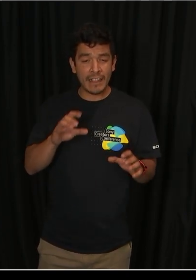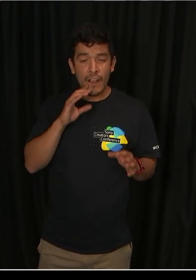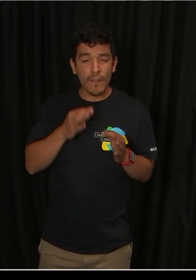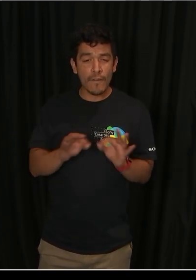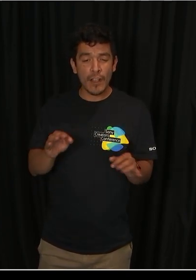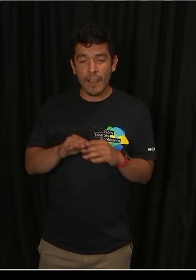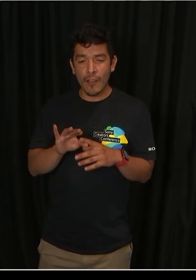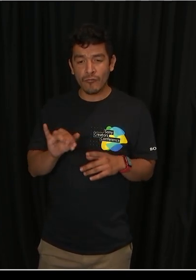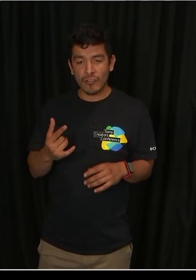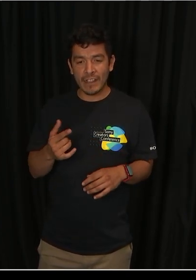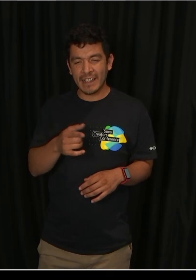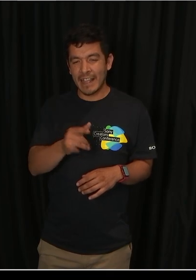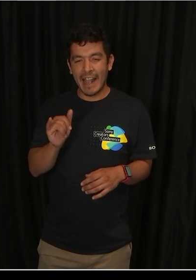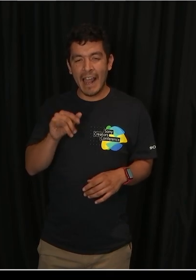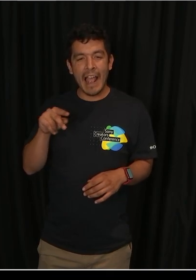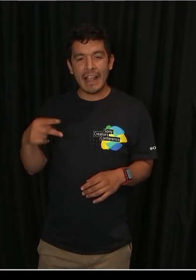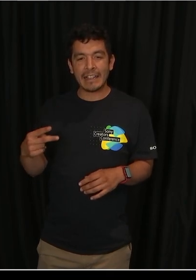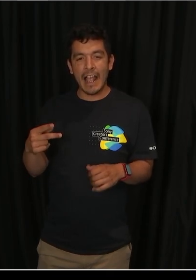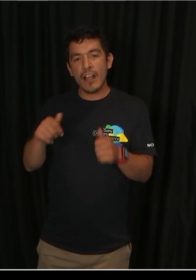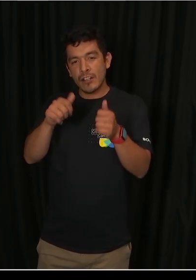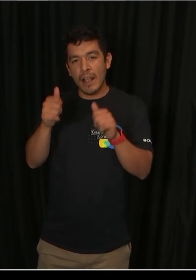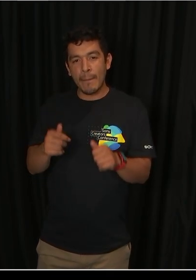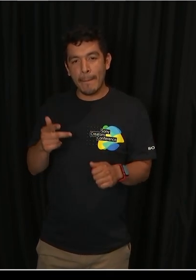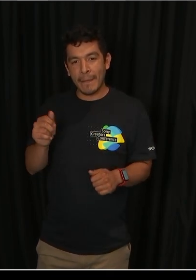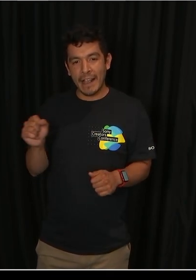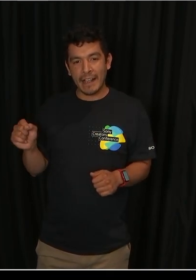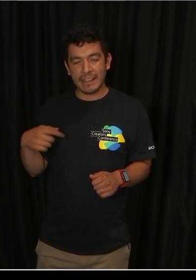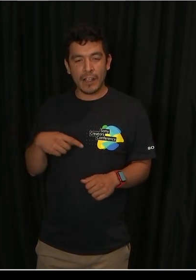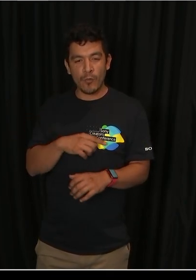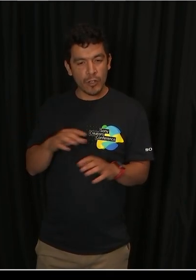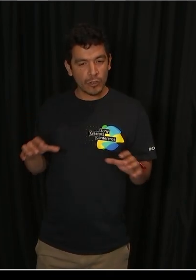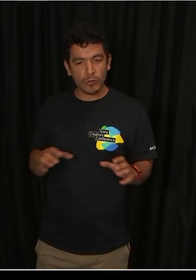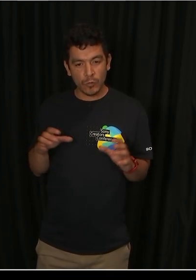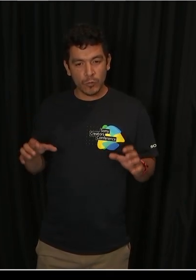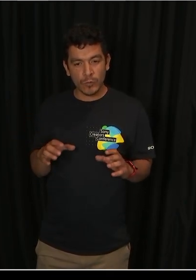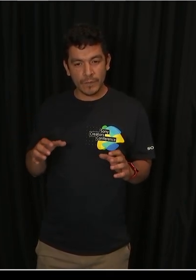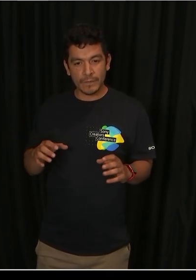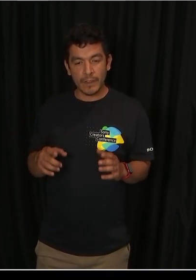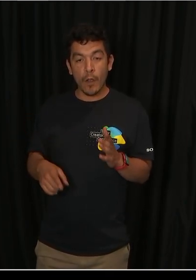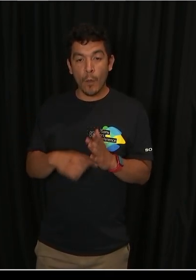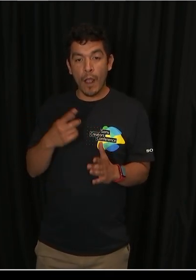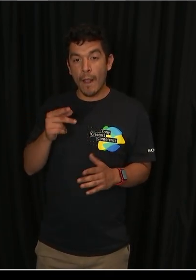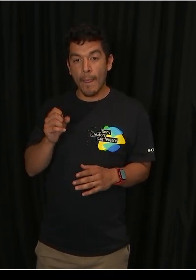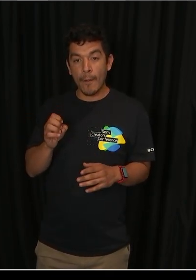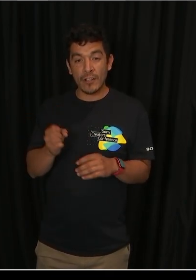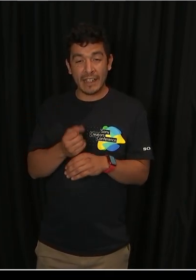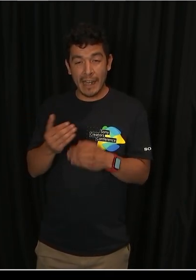This is kind of like a secondary sculpting pass that we do once the pose is getting close to final.